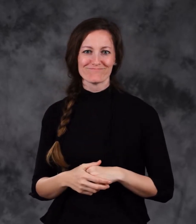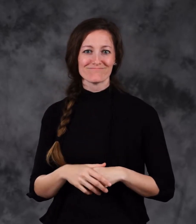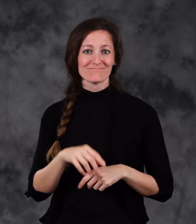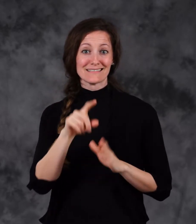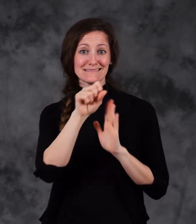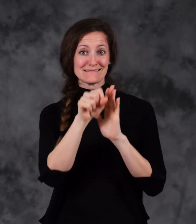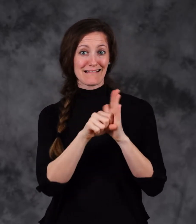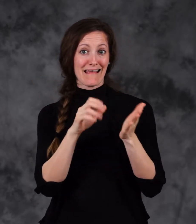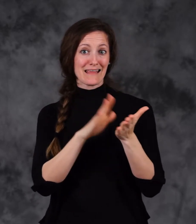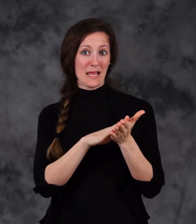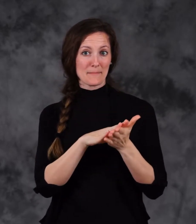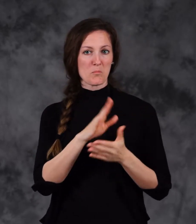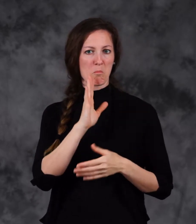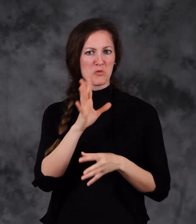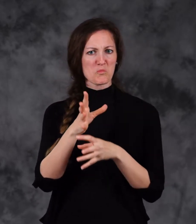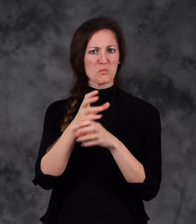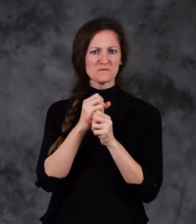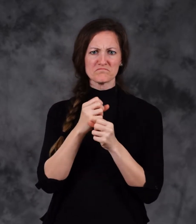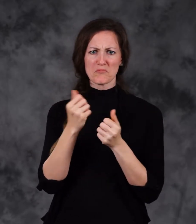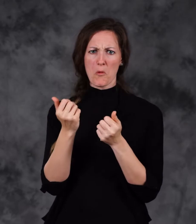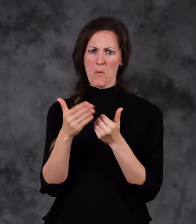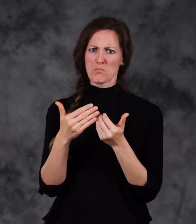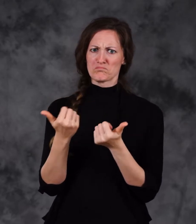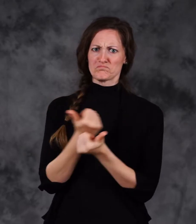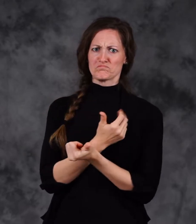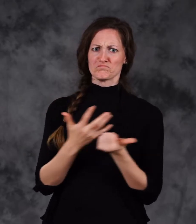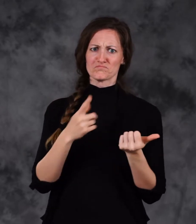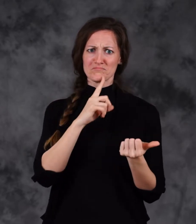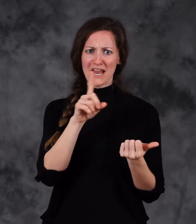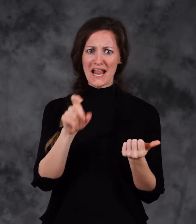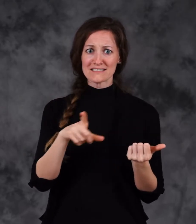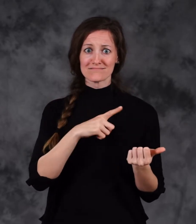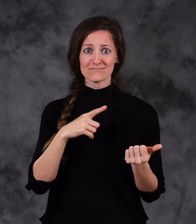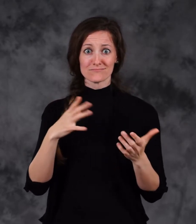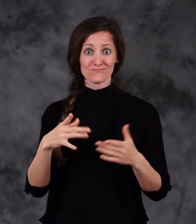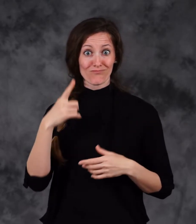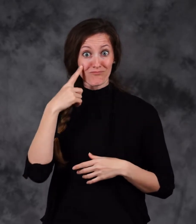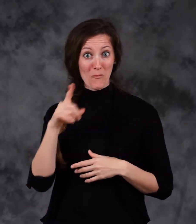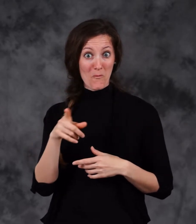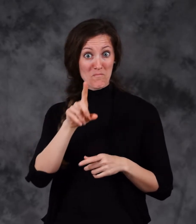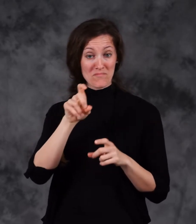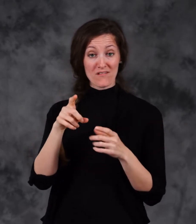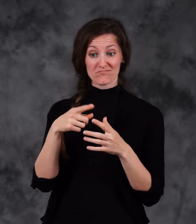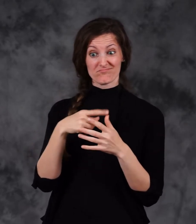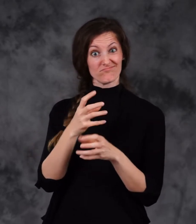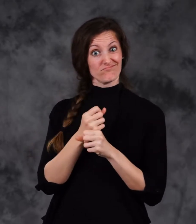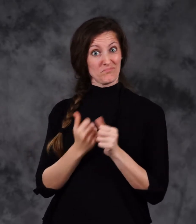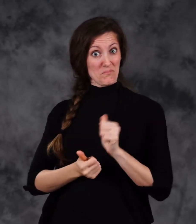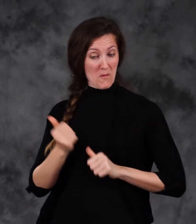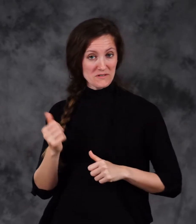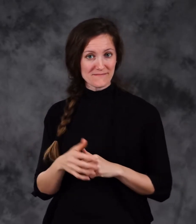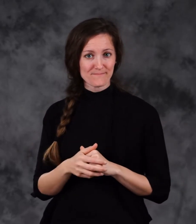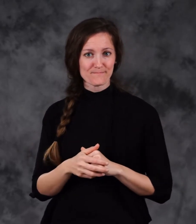The State Academies will receive almost everything they asked the Legislature for.